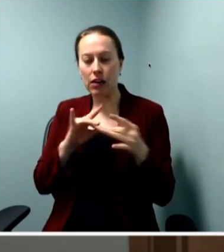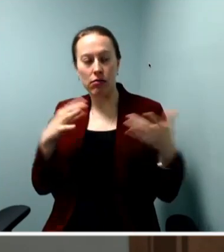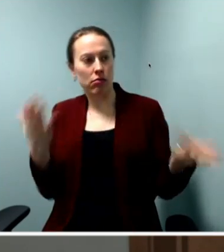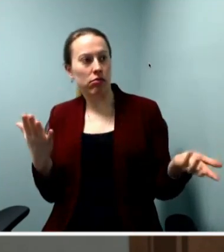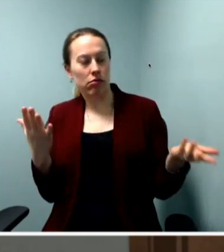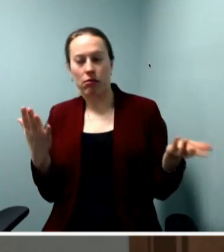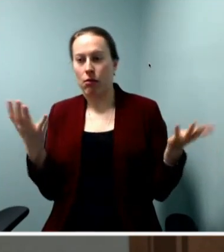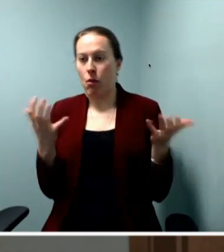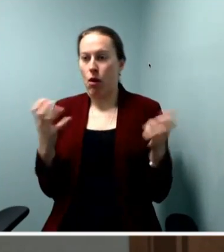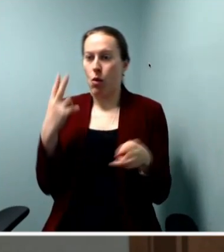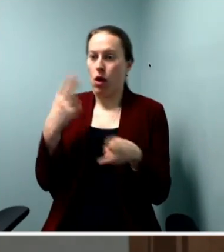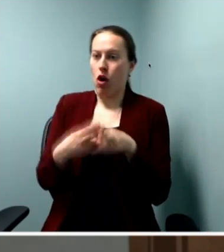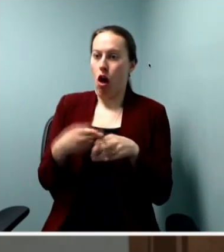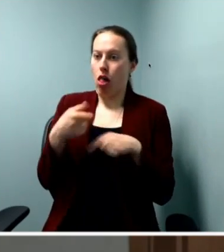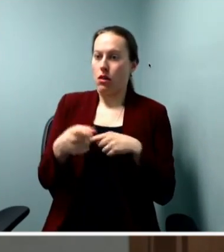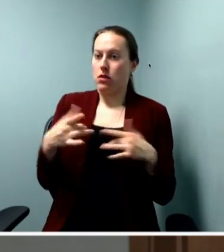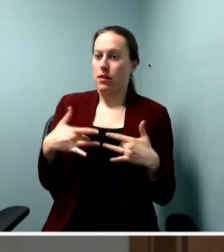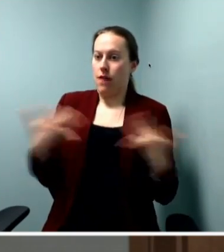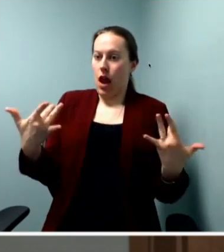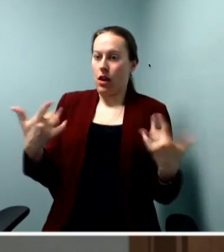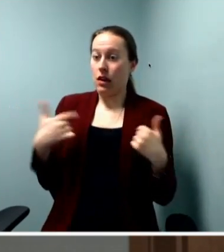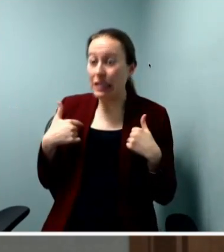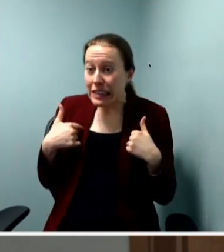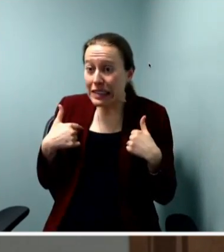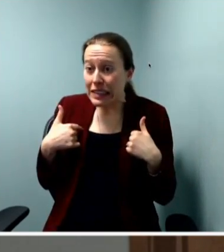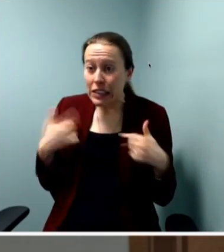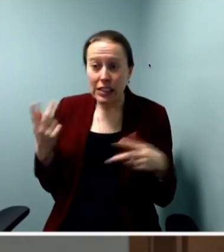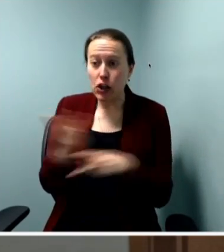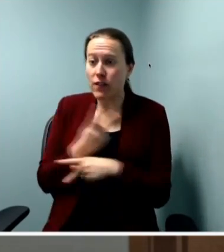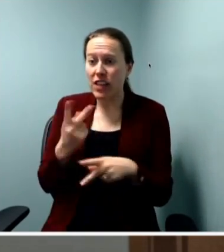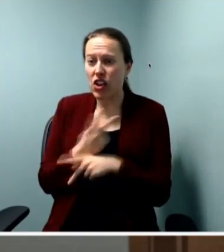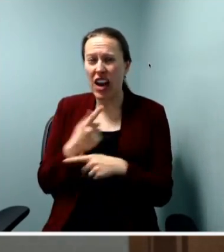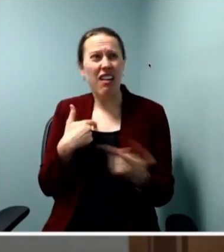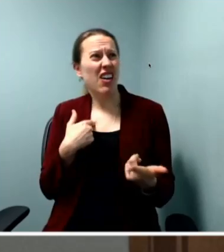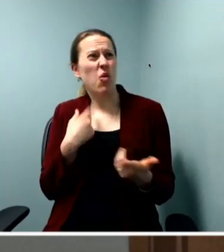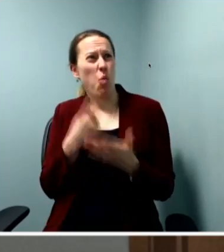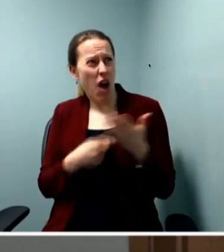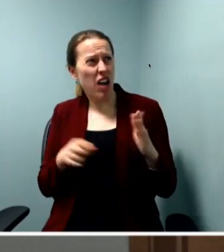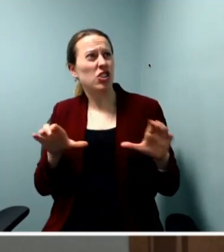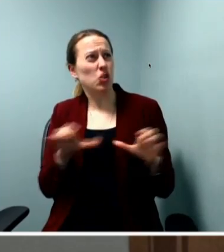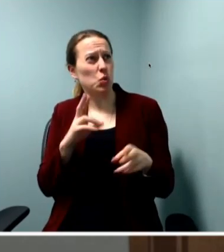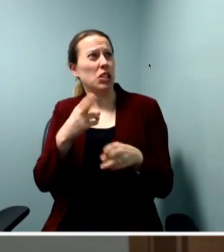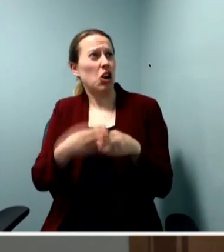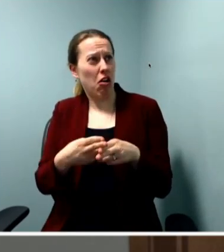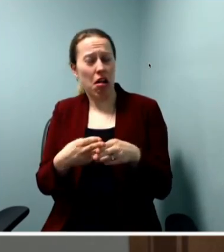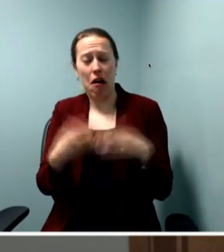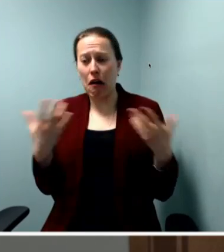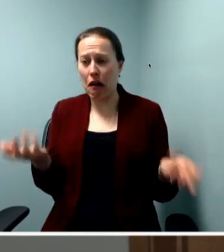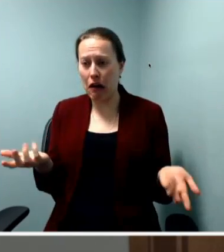And none of us could figure out what the hell we were going to call this thing. And so he came up with Wheelchair Dance Festival